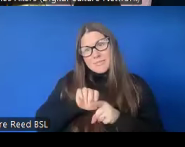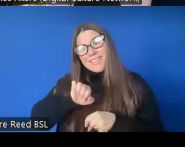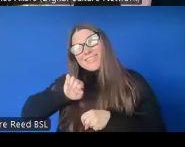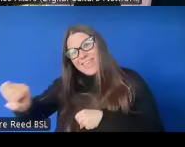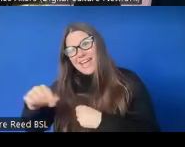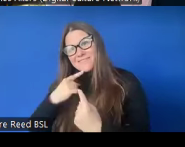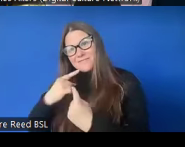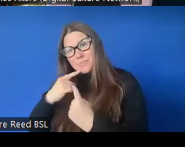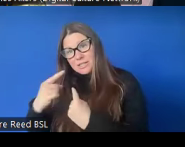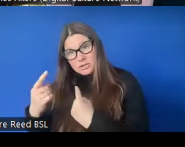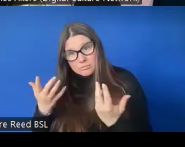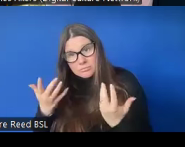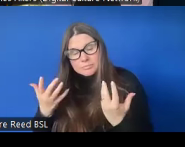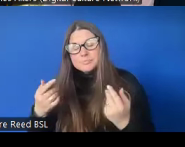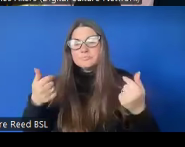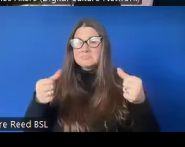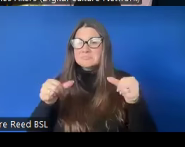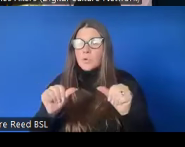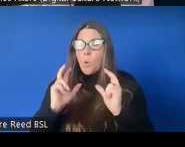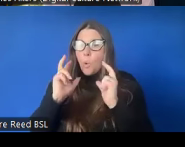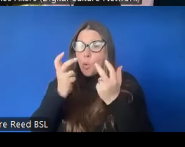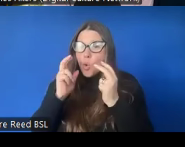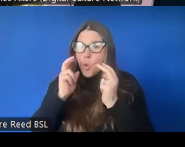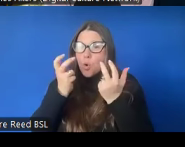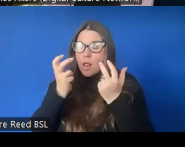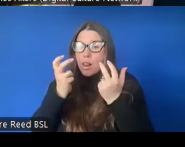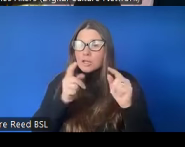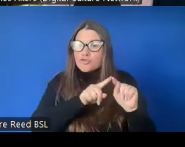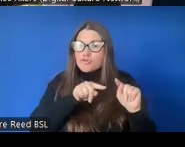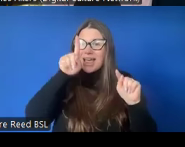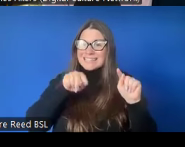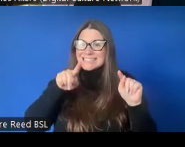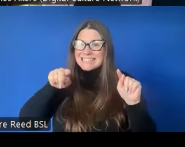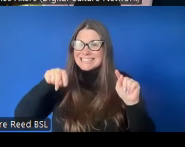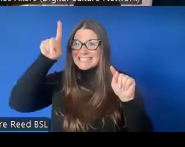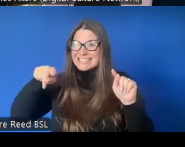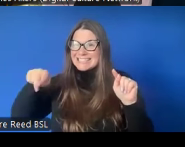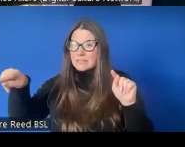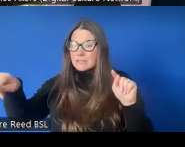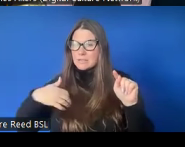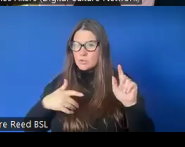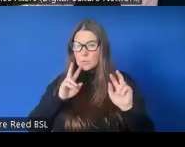Looking at what people are looking for and the data that you can interrogate around that.